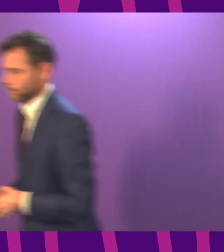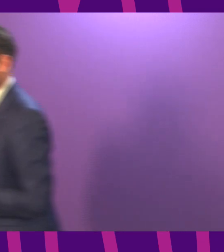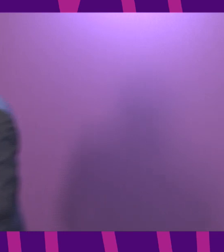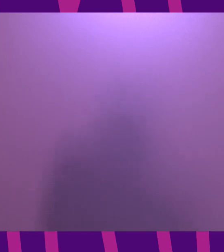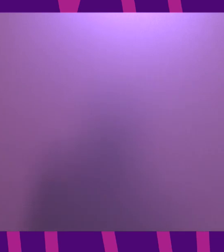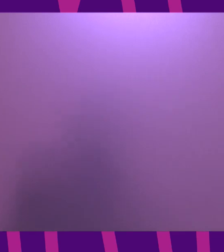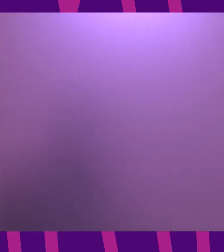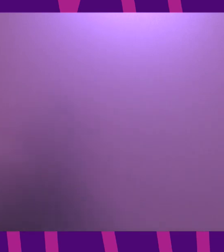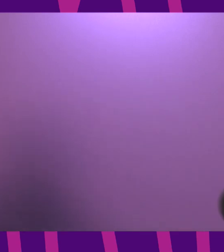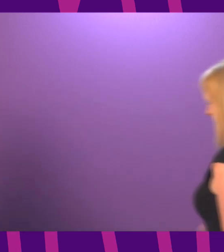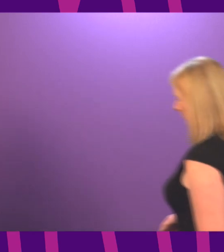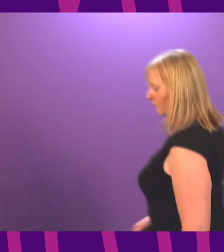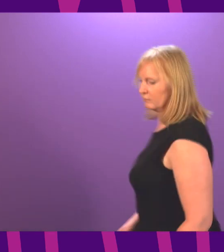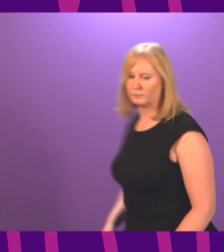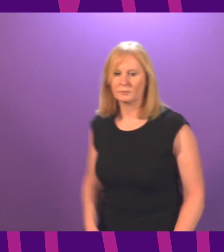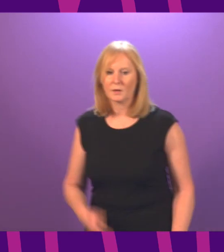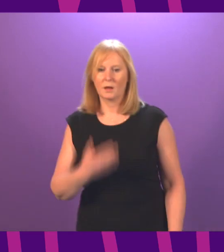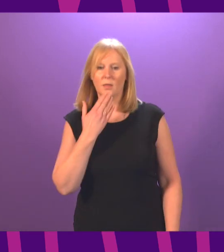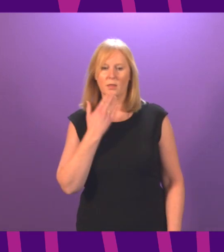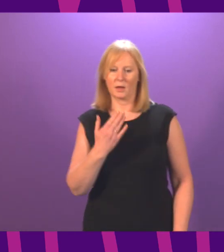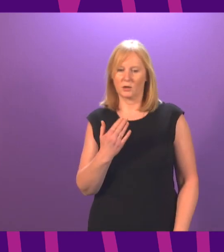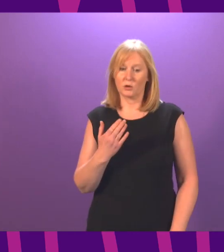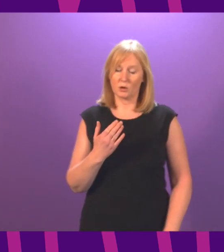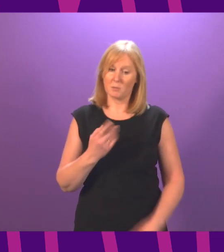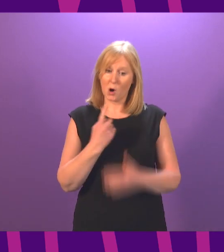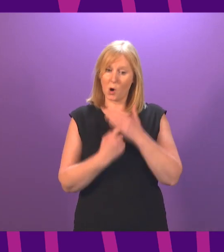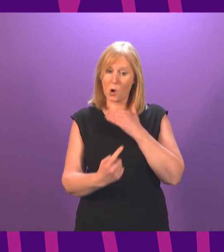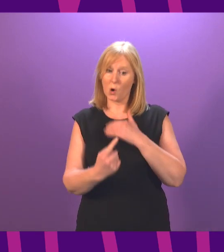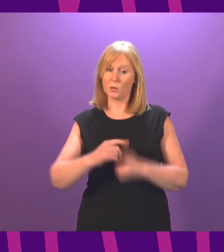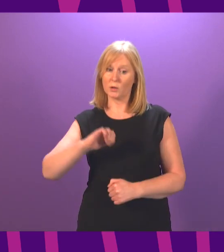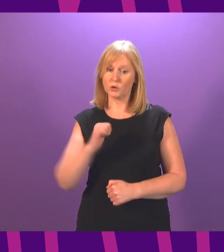Richard Leonard: It is not just the Scottish Human Rights Commission